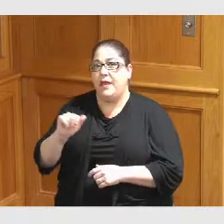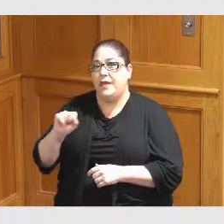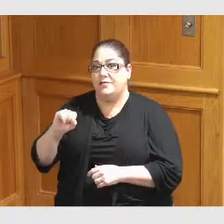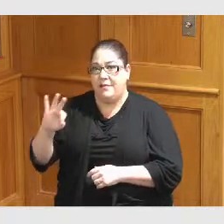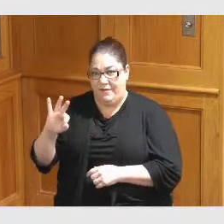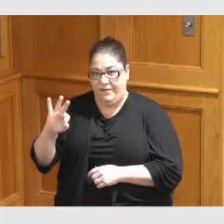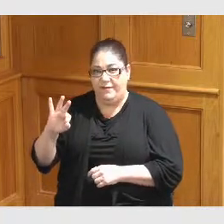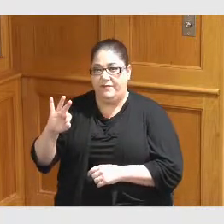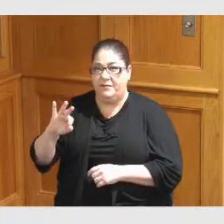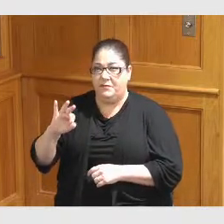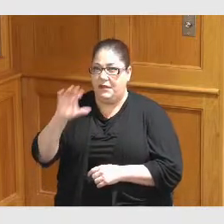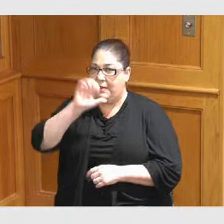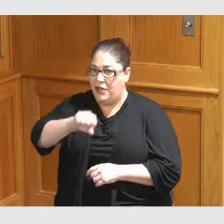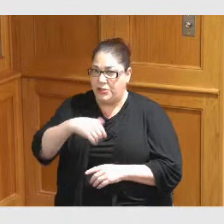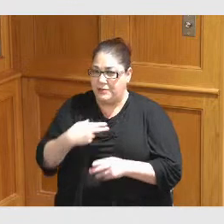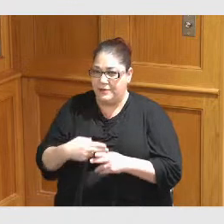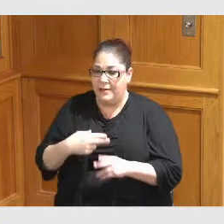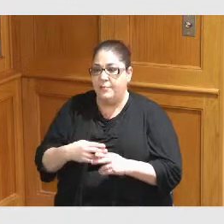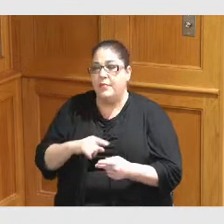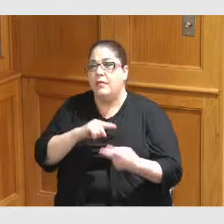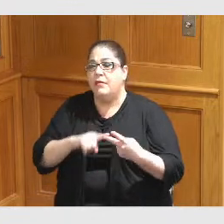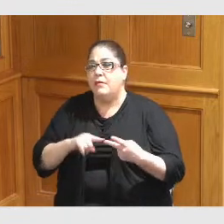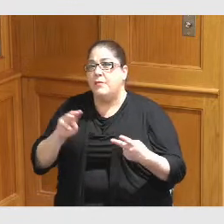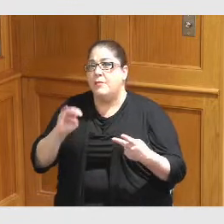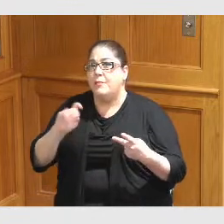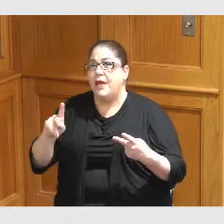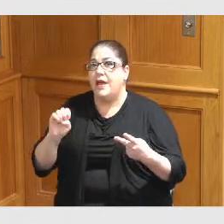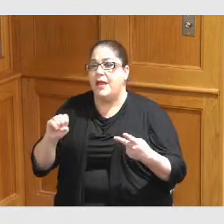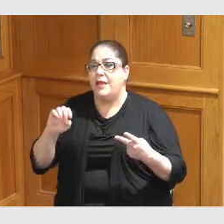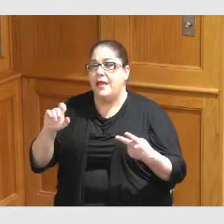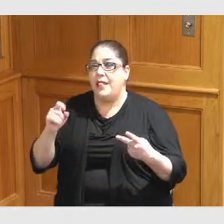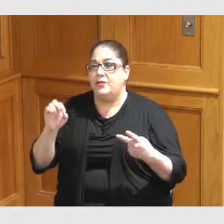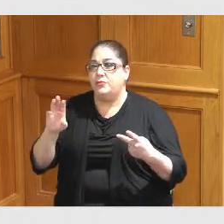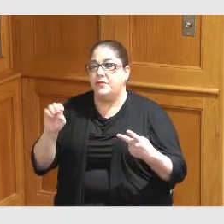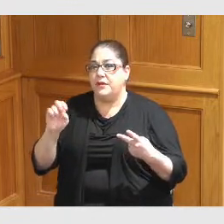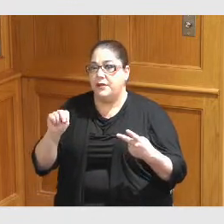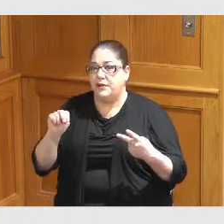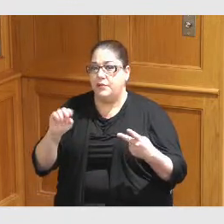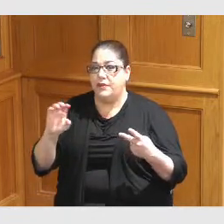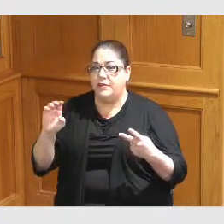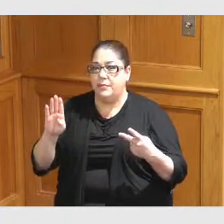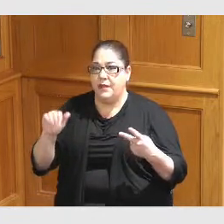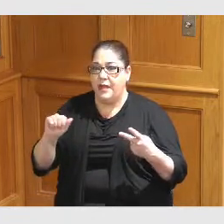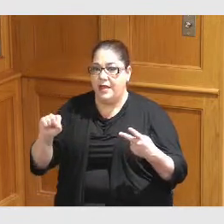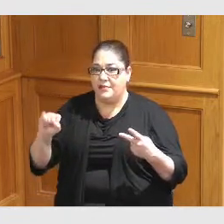today is his associate Mike Feldman with BASF and then after I give you some more information after